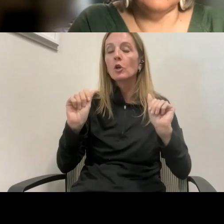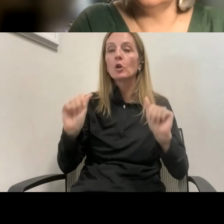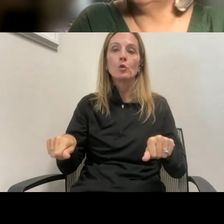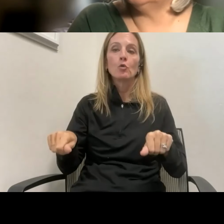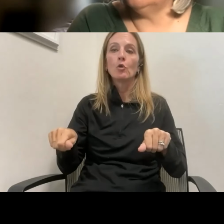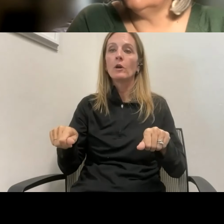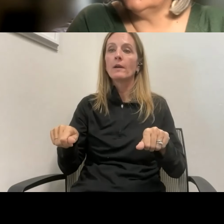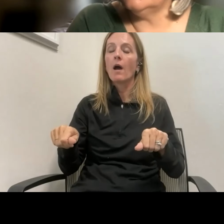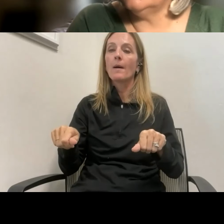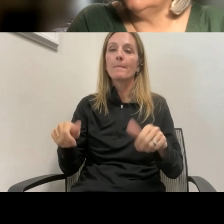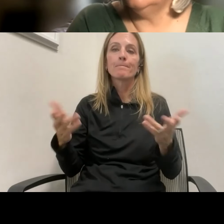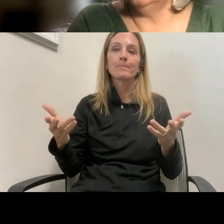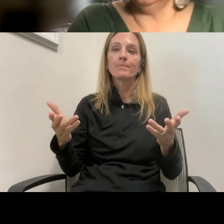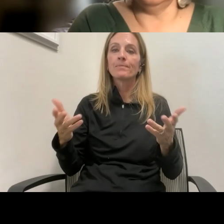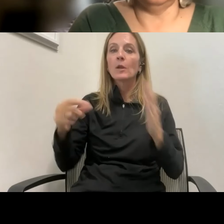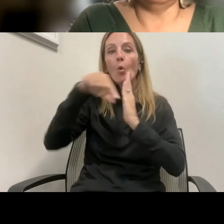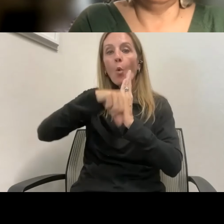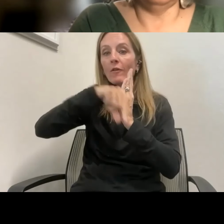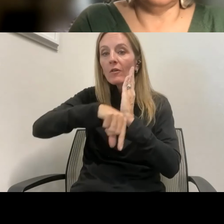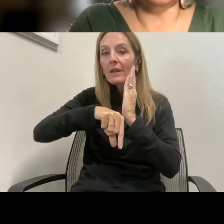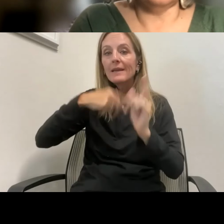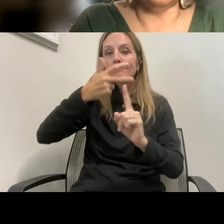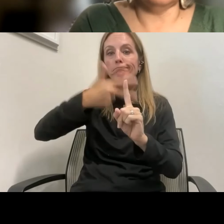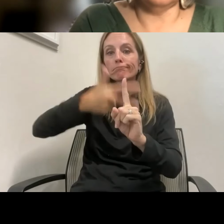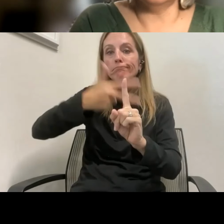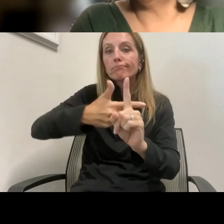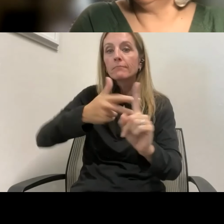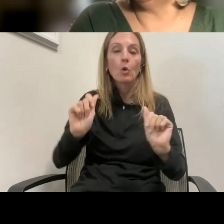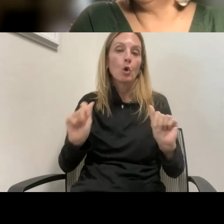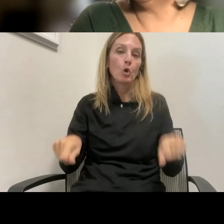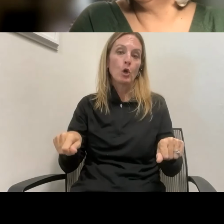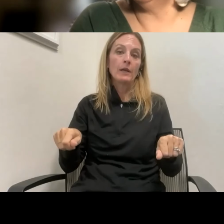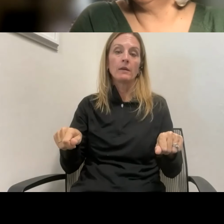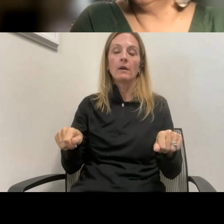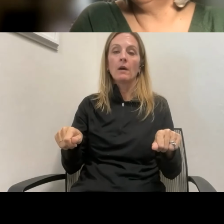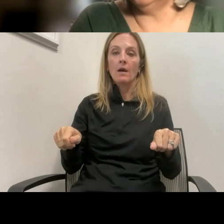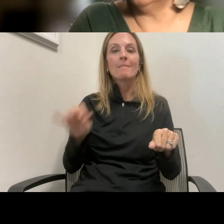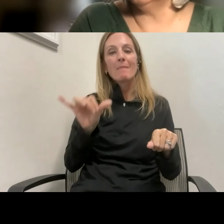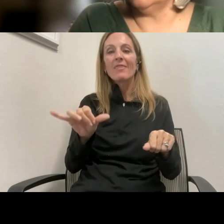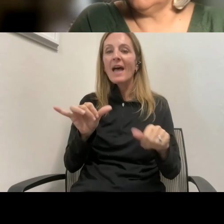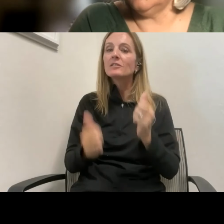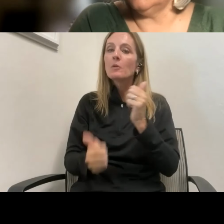you could do it quarterly, but this is this is one of the most important parts of our planning